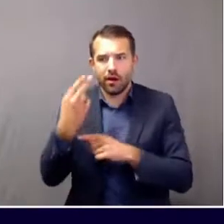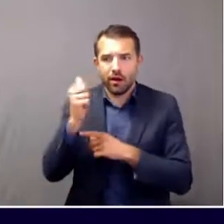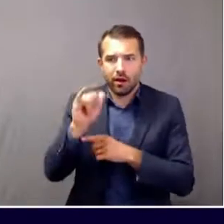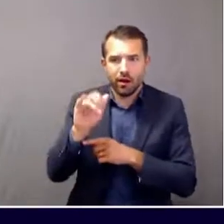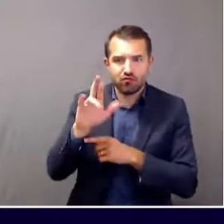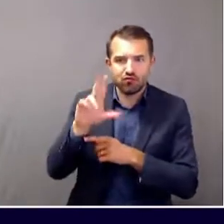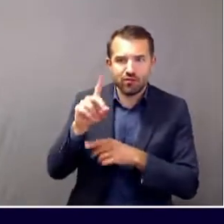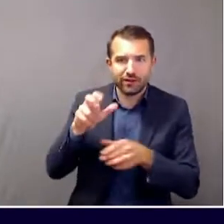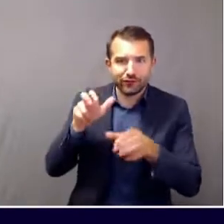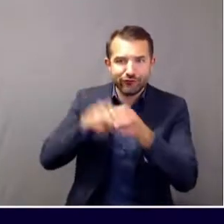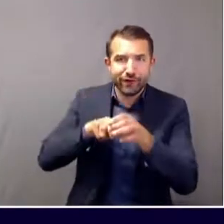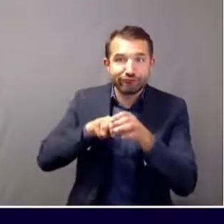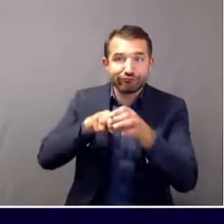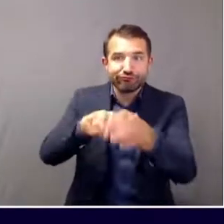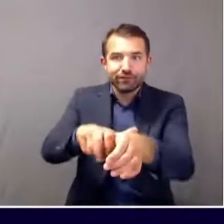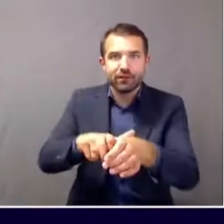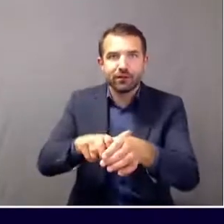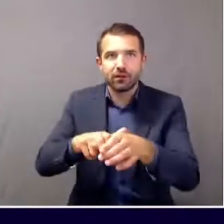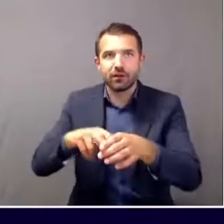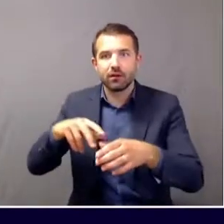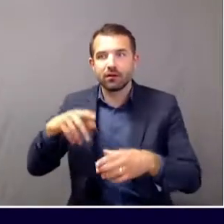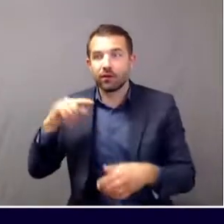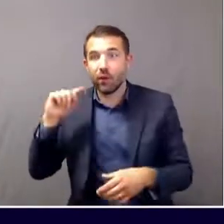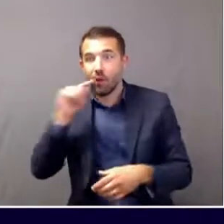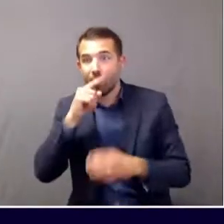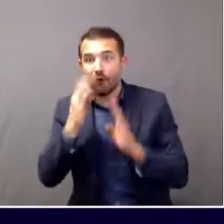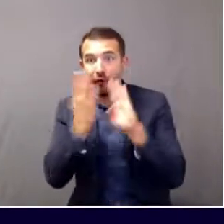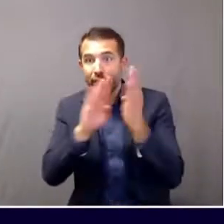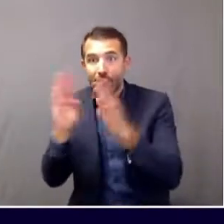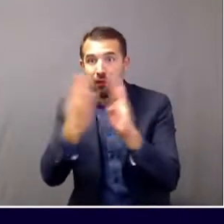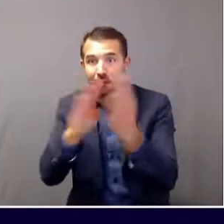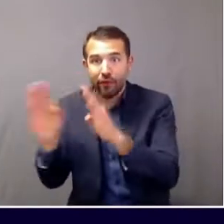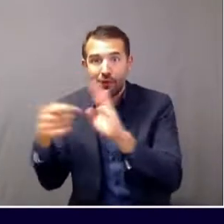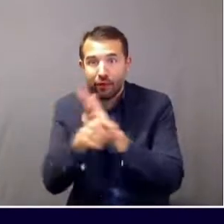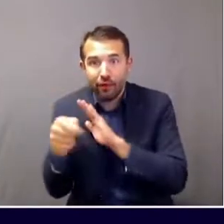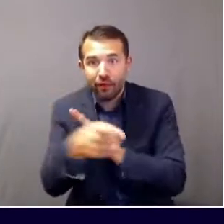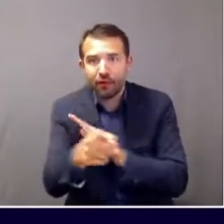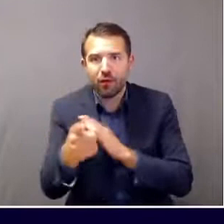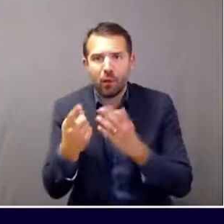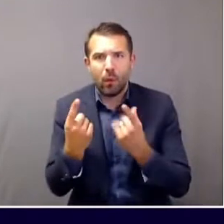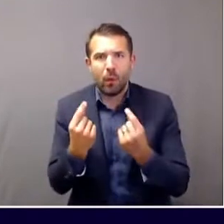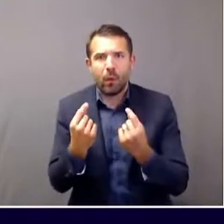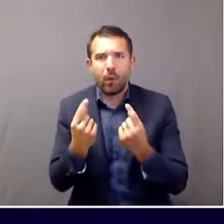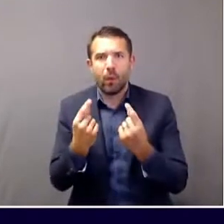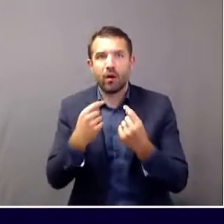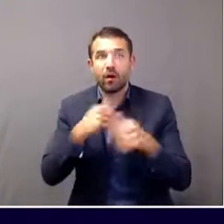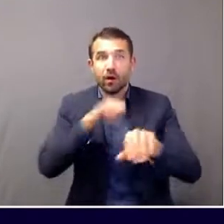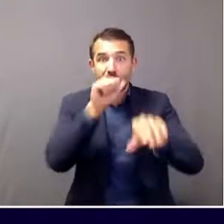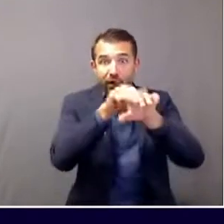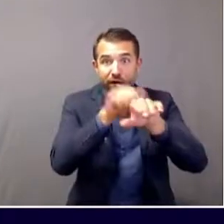water are lower and moderate higher risk at least when it